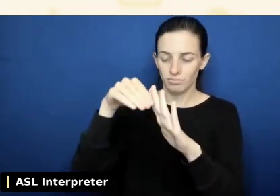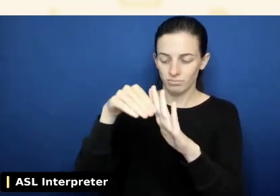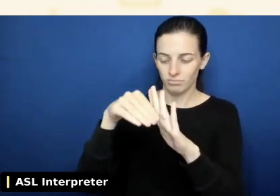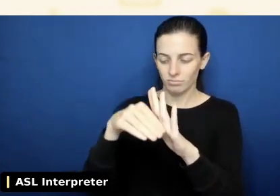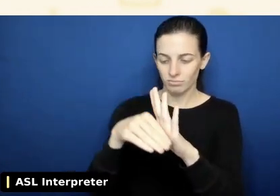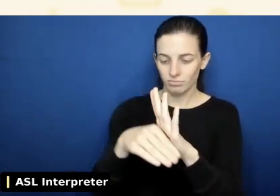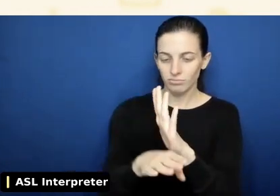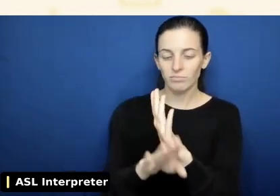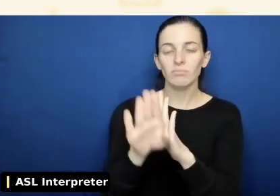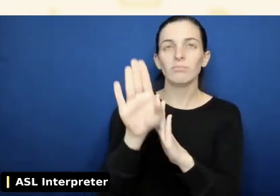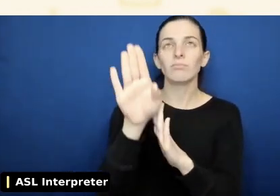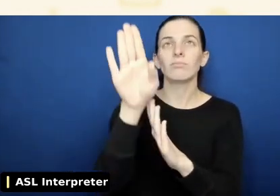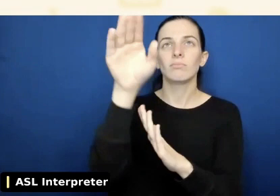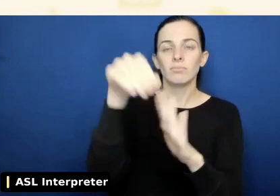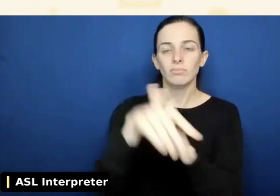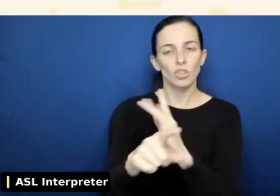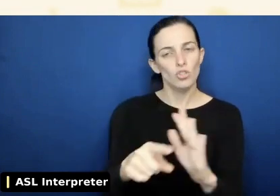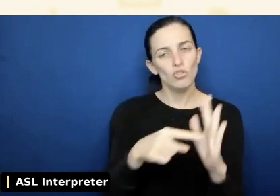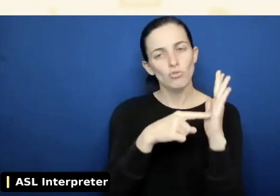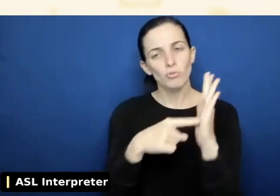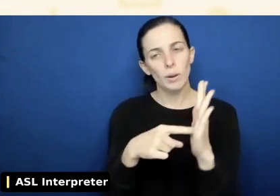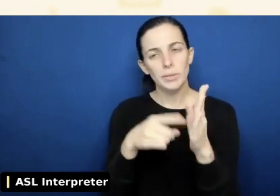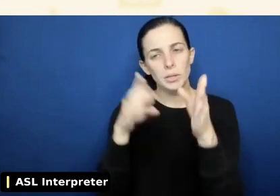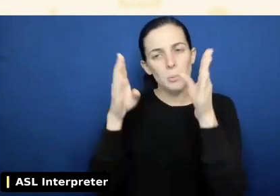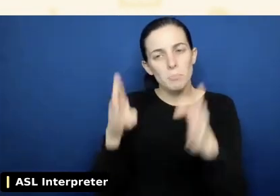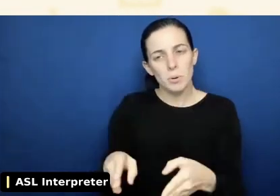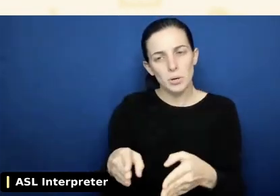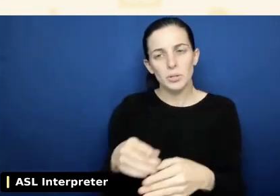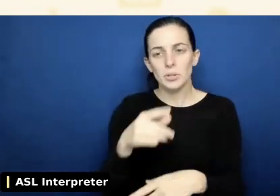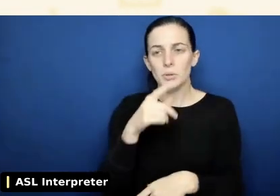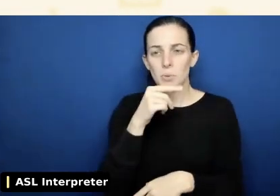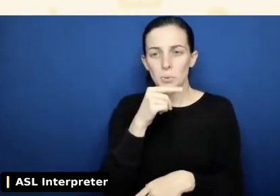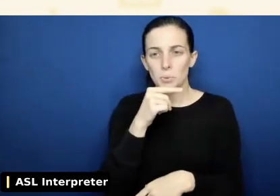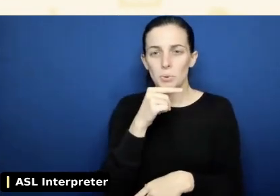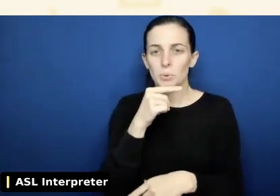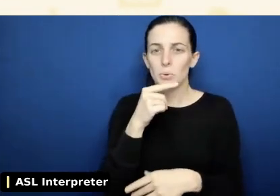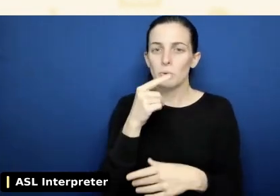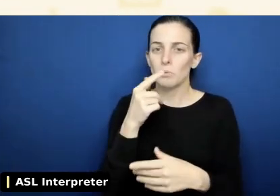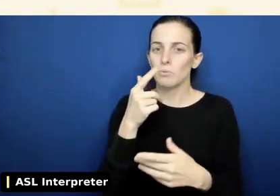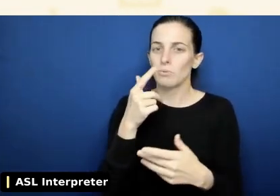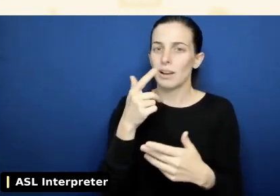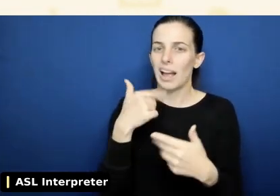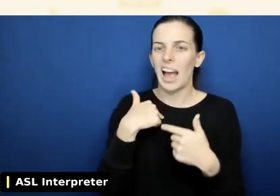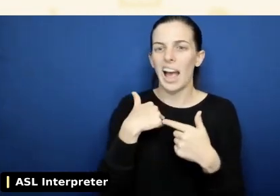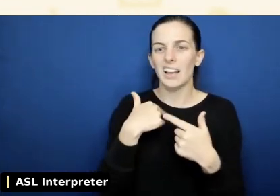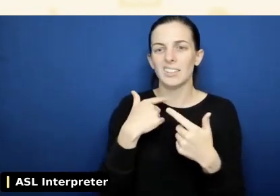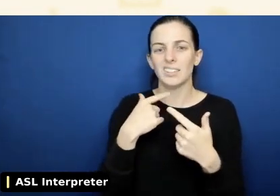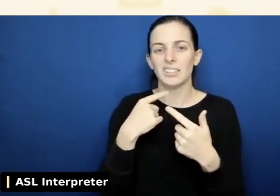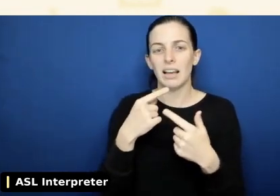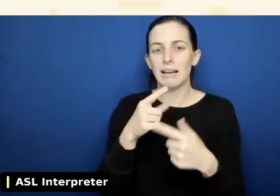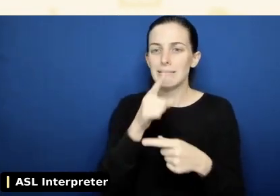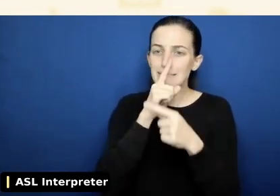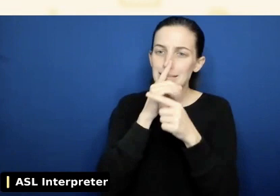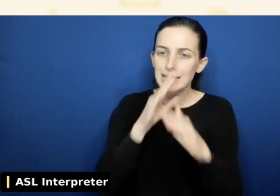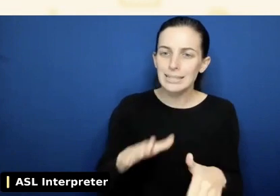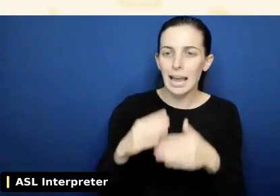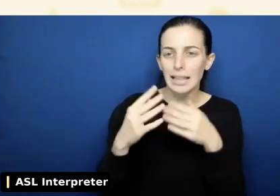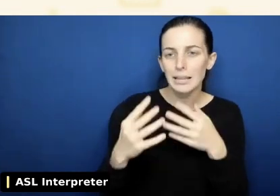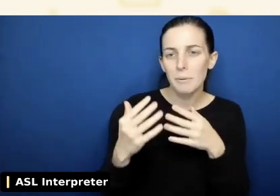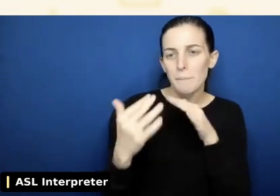And someone who can't hear sound, maybe also feels the rhythm